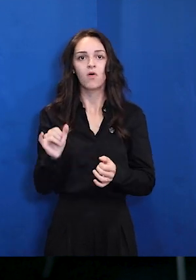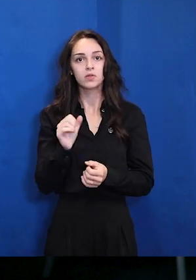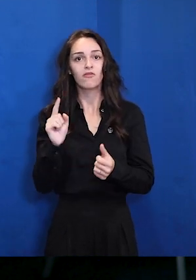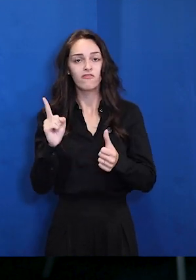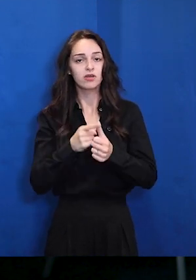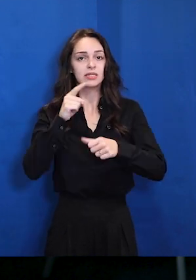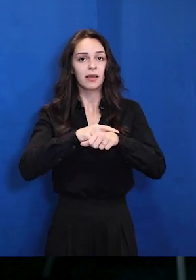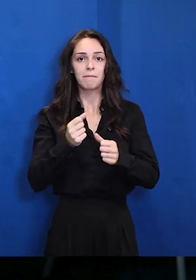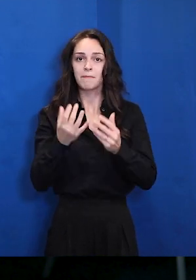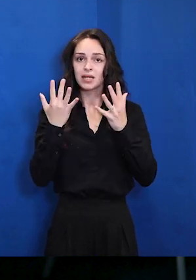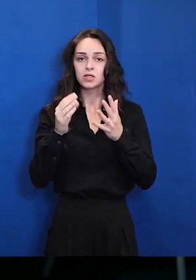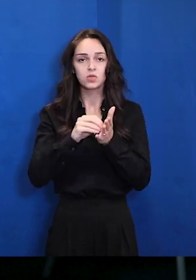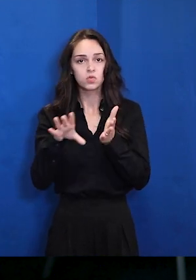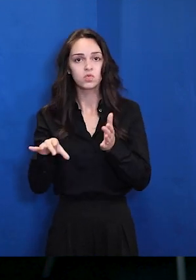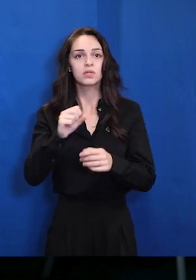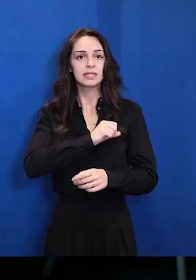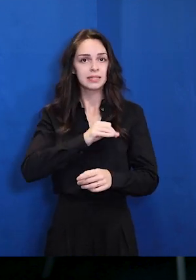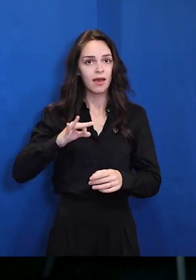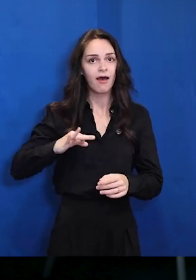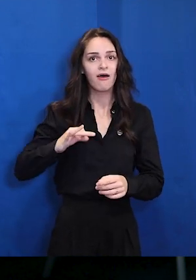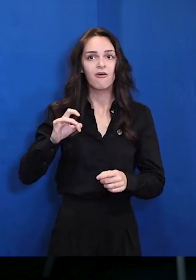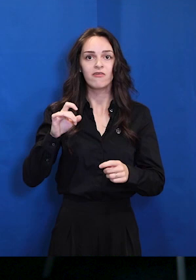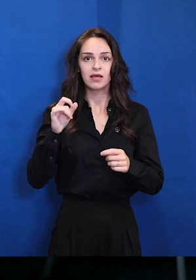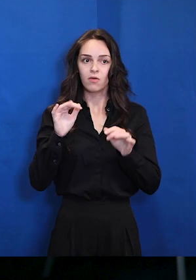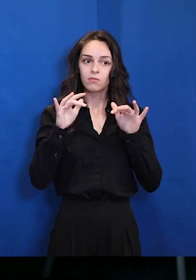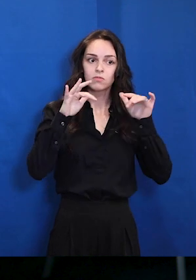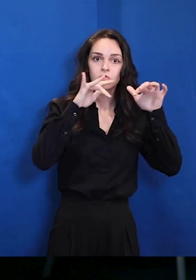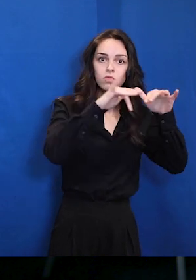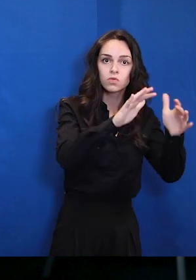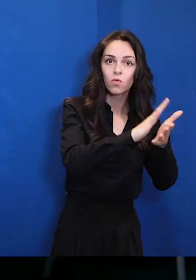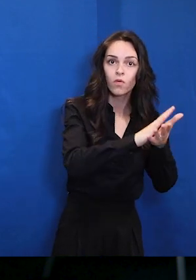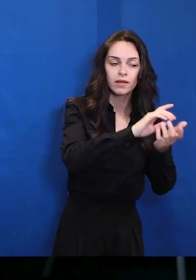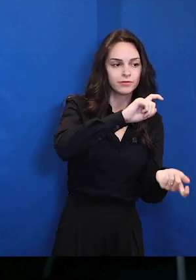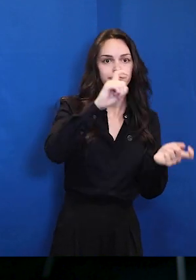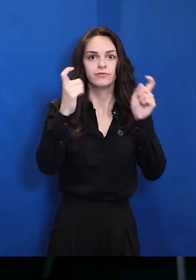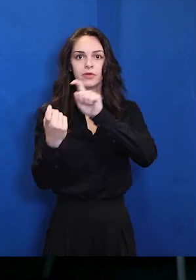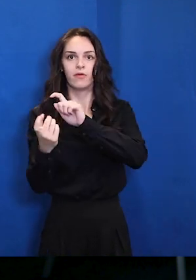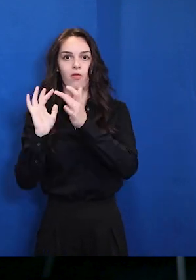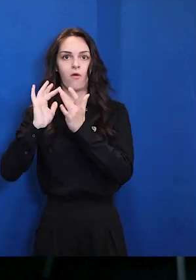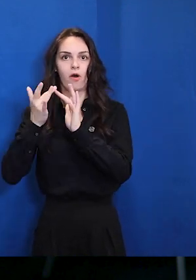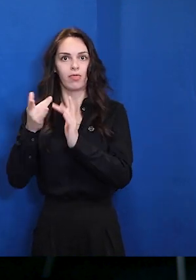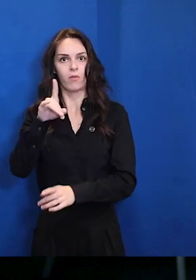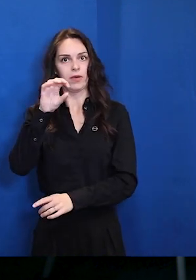and faculty around the world were faced with pivoting from in-class learning to a hundred percent virtual environment.